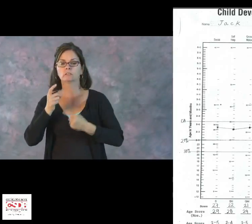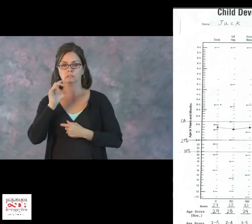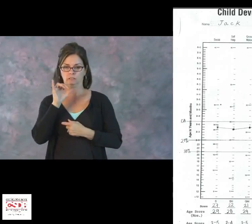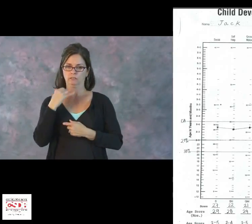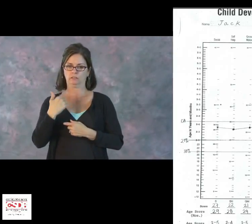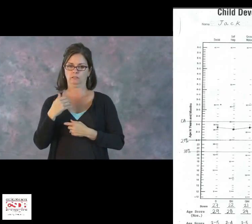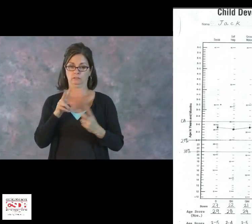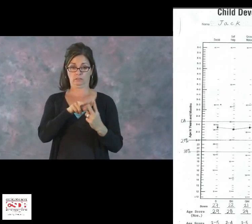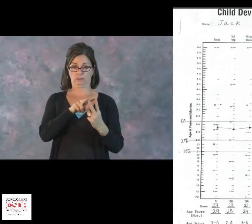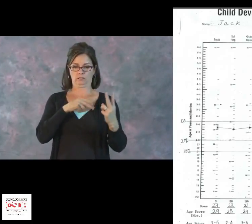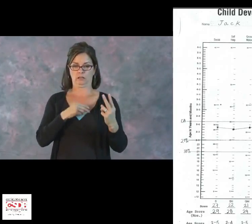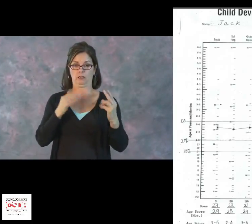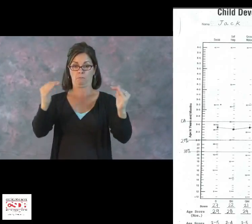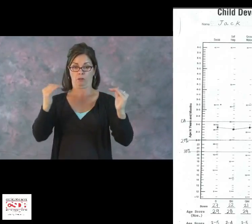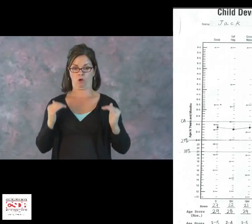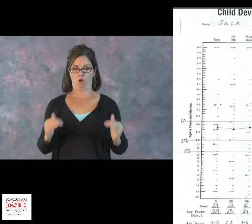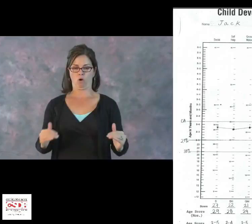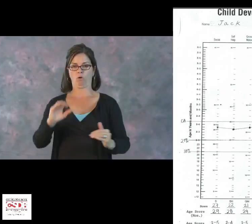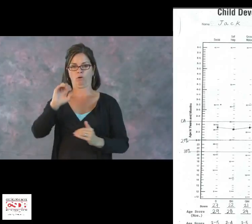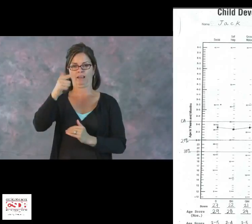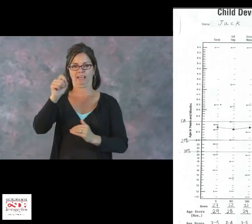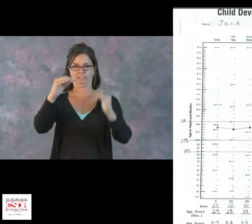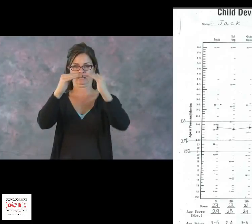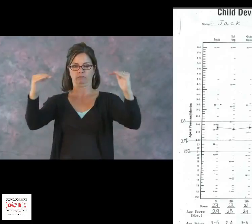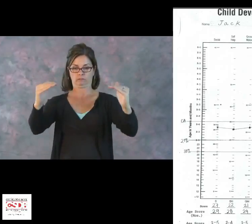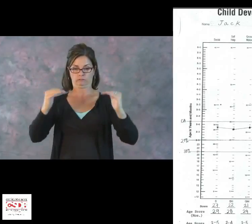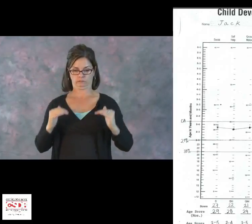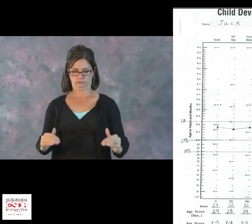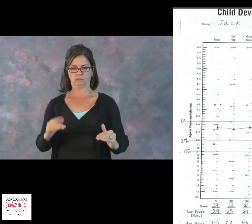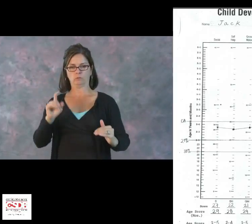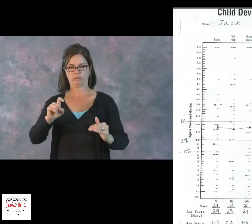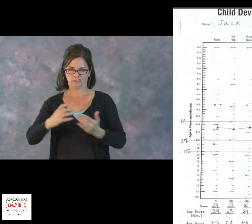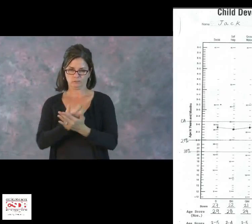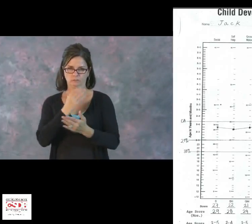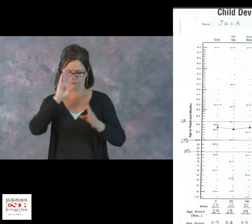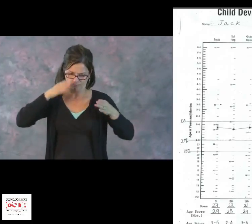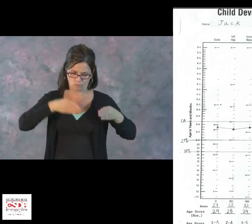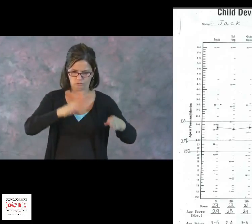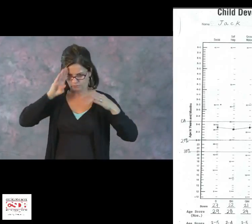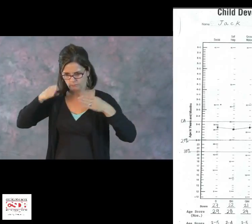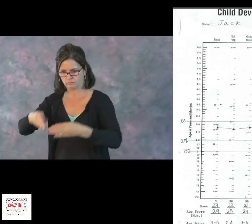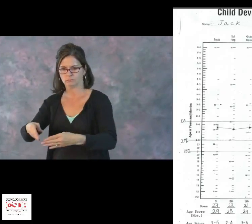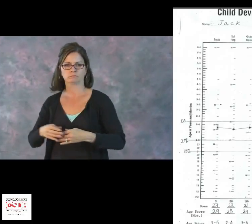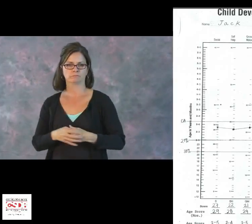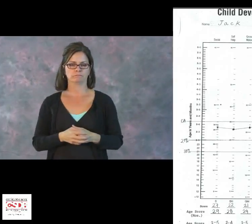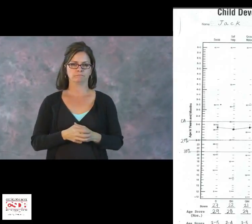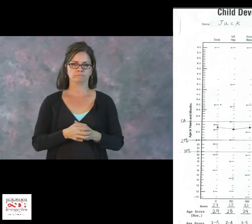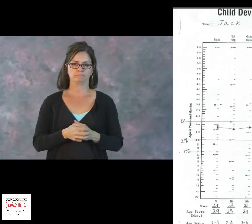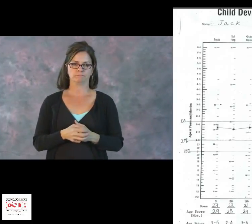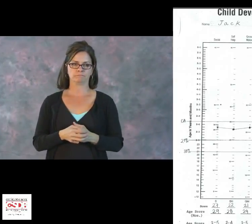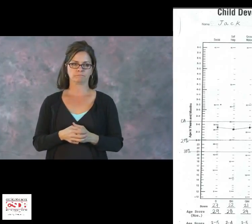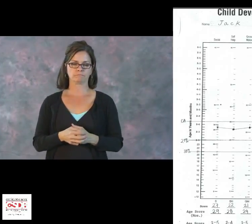well below age level in our areas, that we would want to be focusing on.